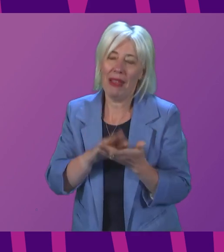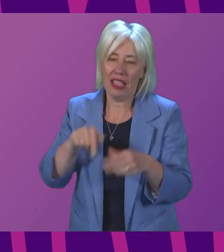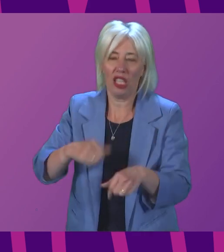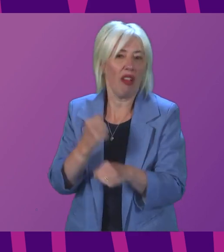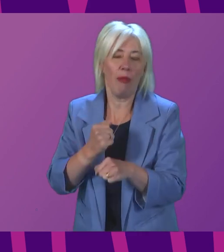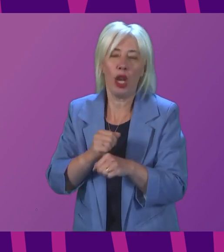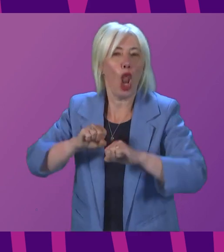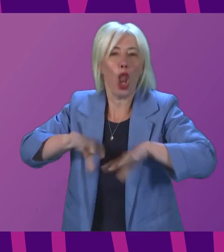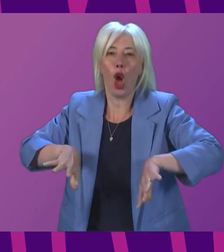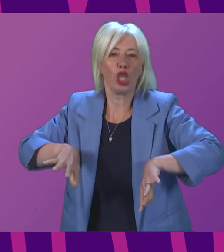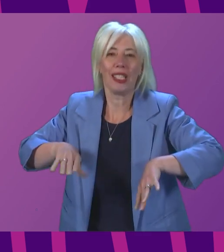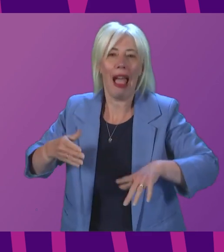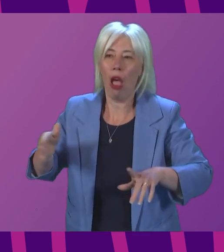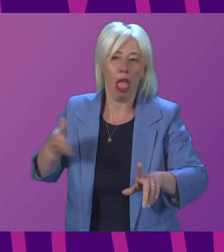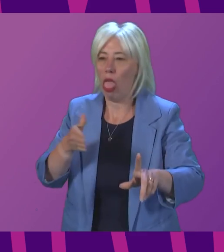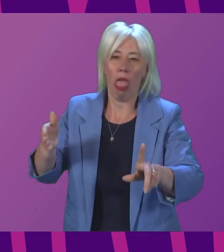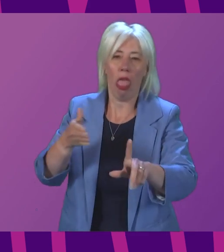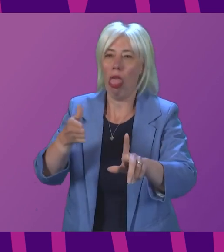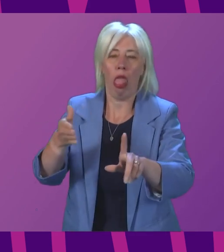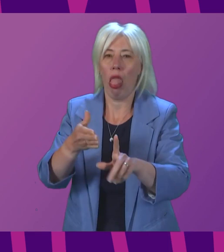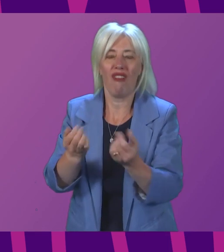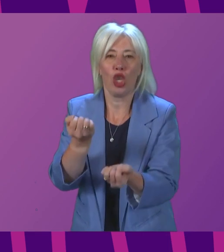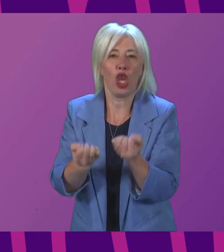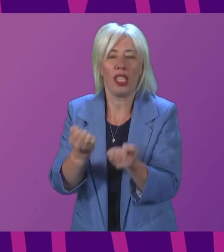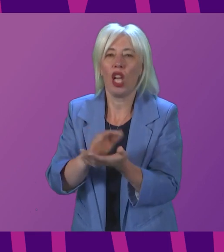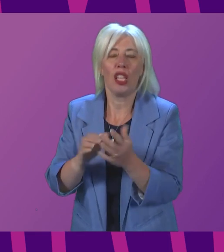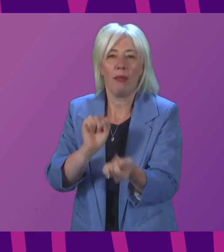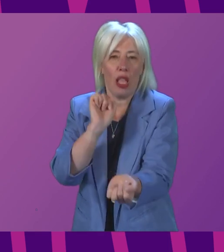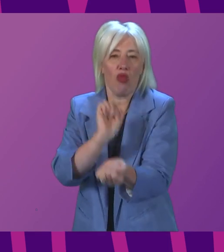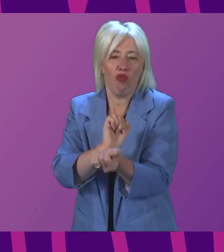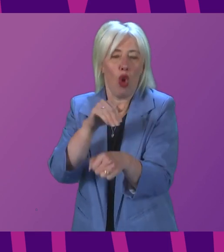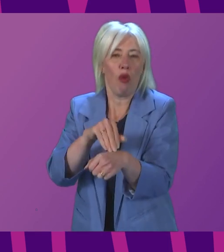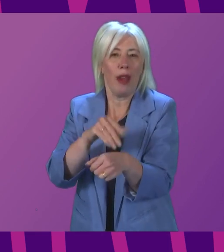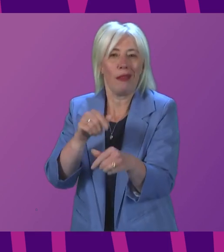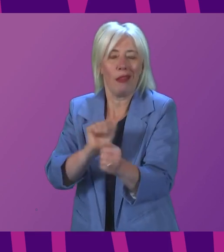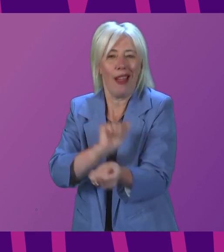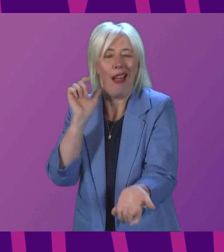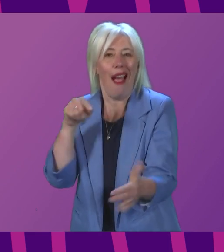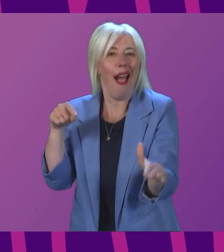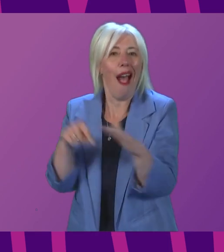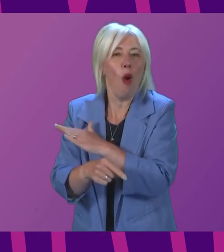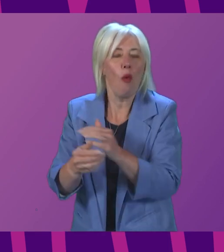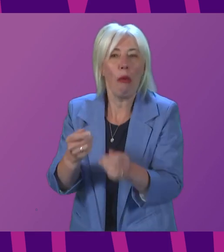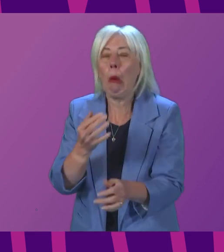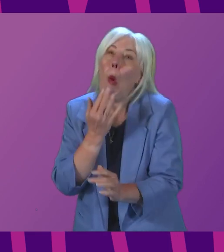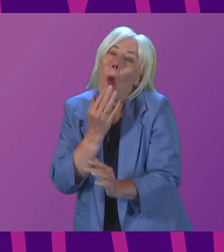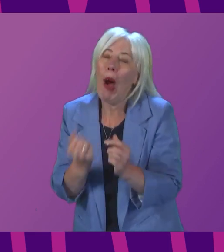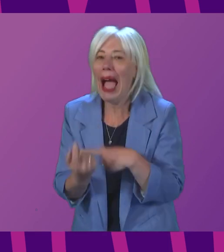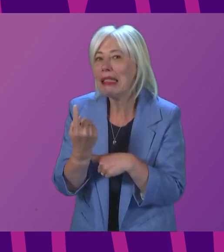on justice, because it is not just letting criminals out early by accident. Half of violent criminals avoid jail completely.